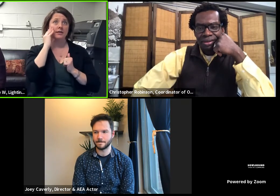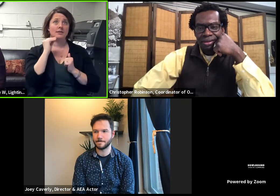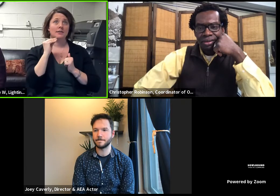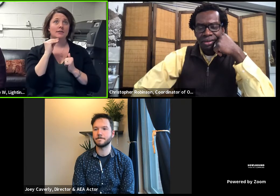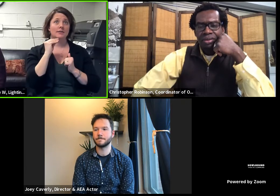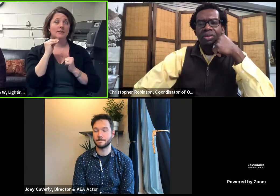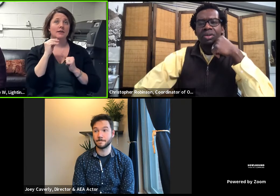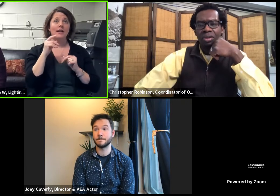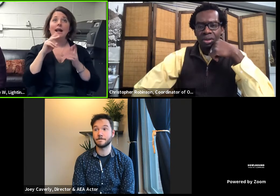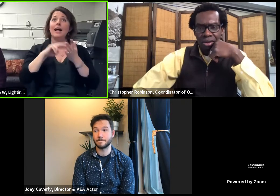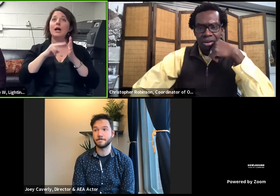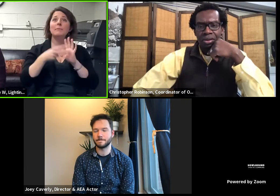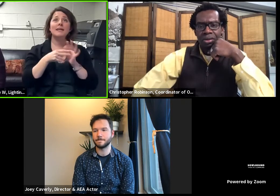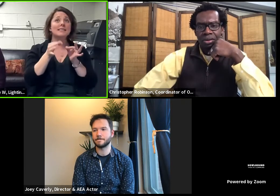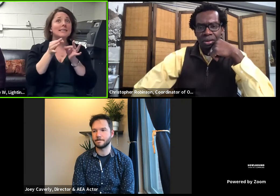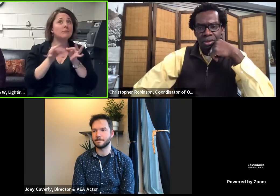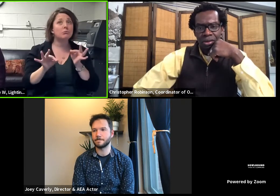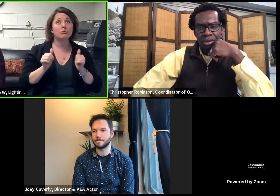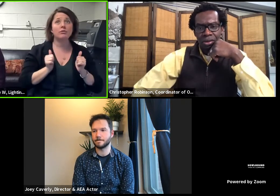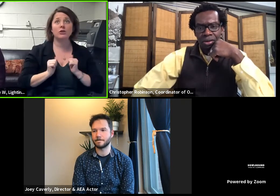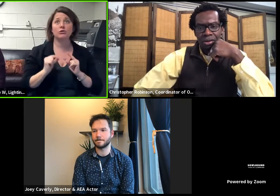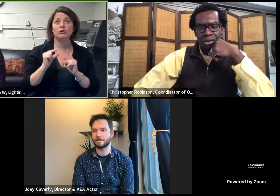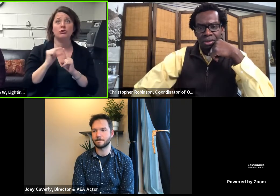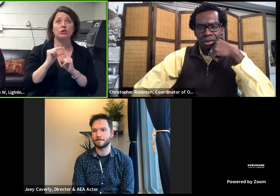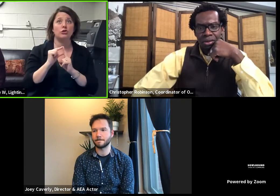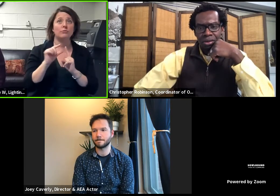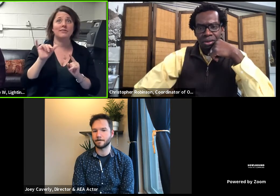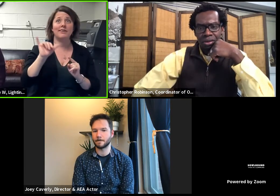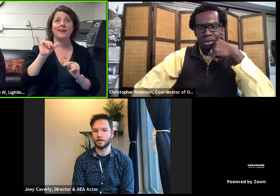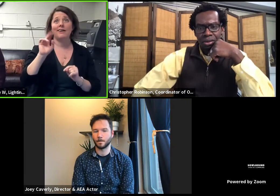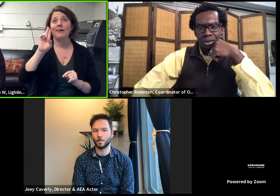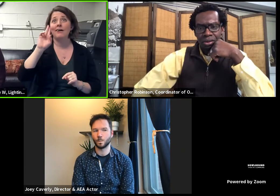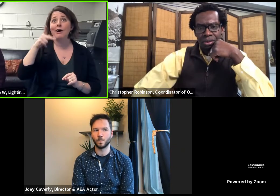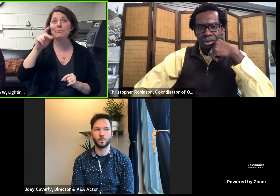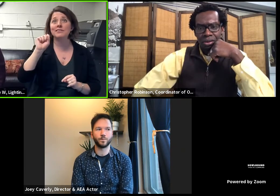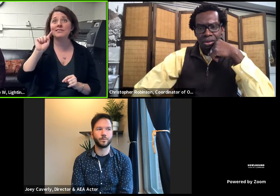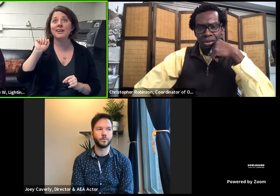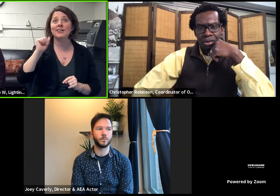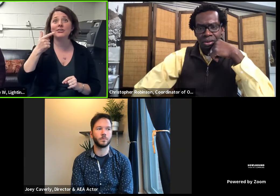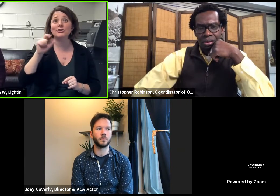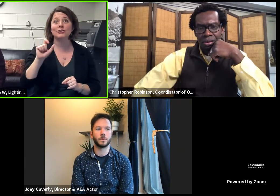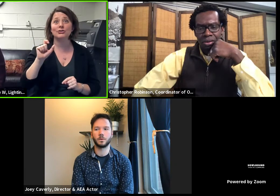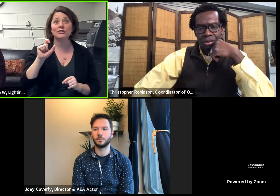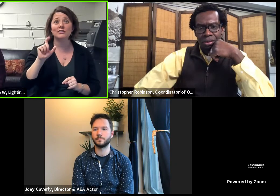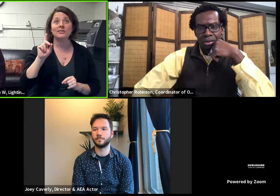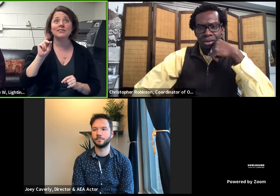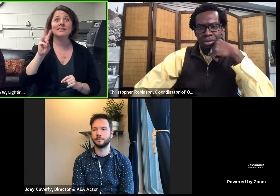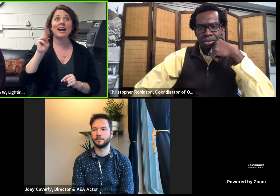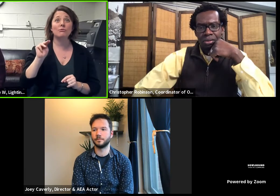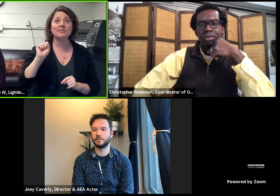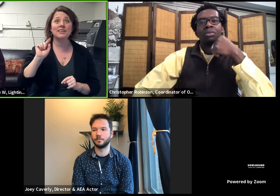and experience in that world, and just to know at least, you know, basic theater terms